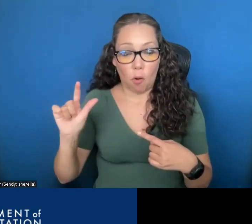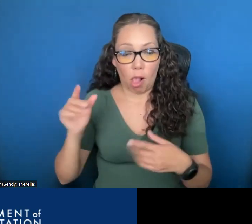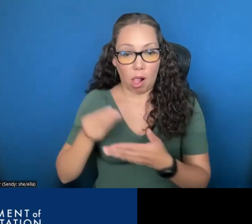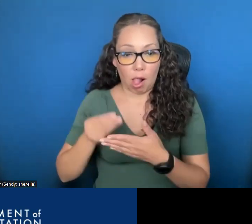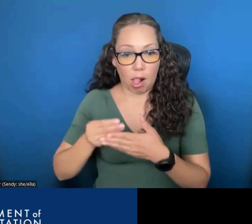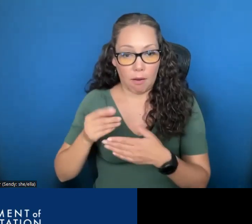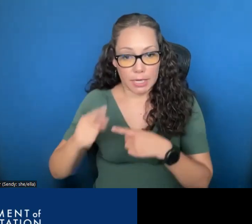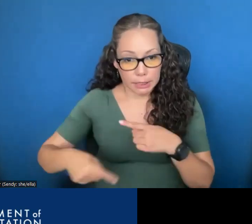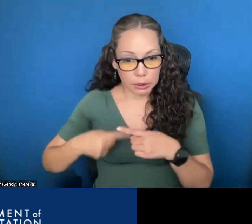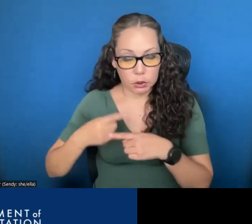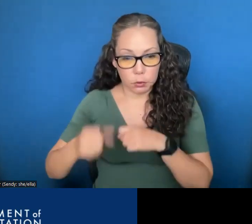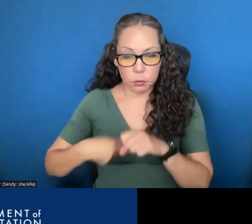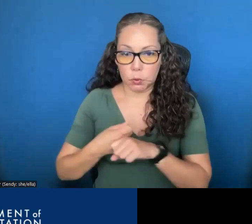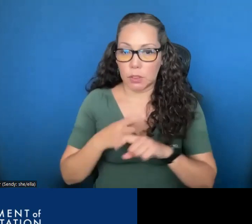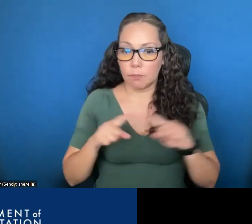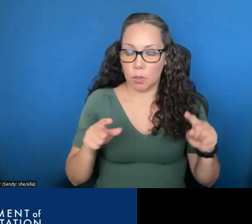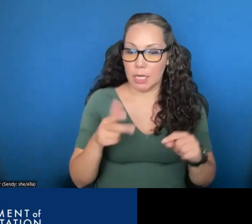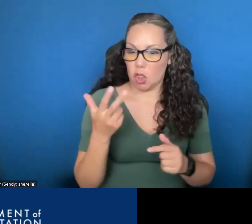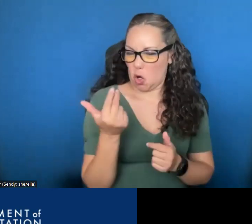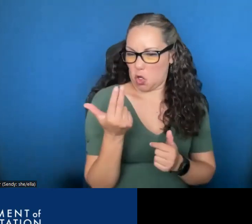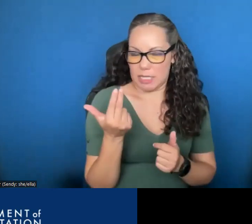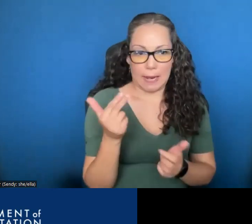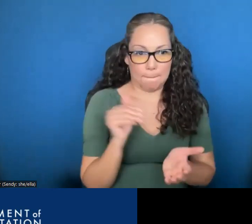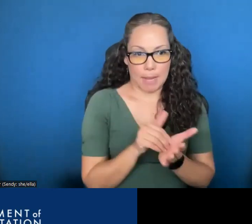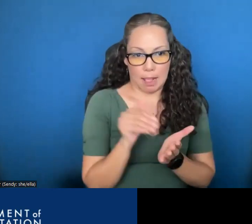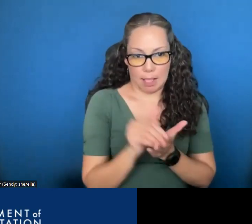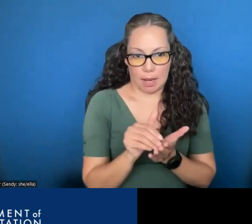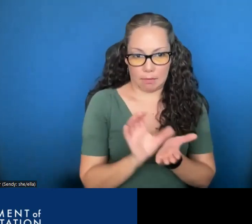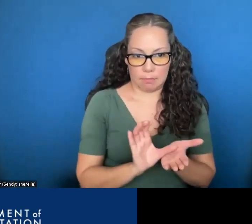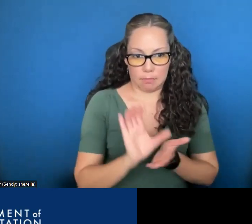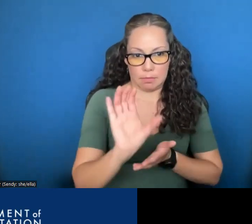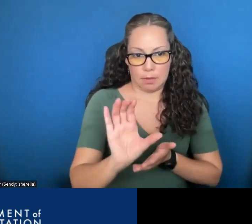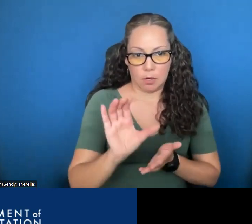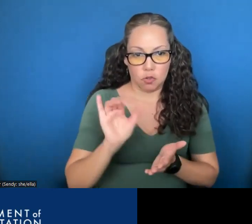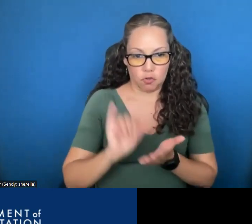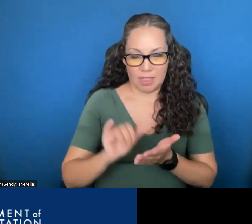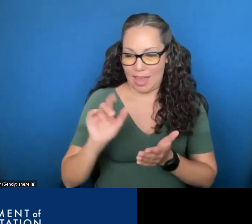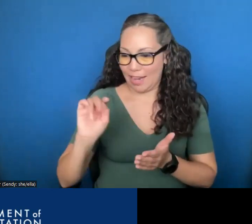provide approximately 13 million dollar to the independent living network to provide those core